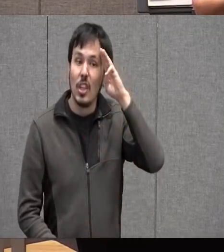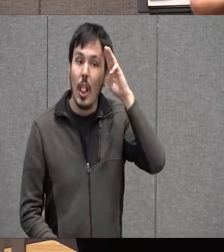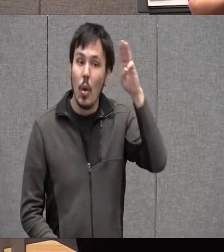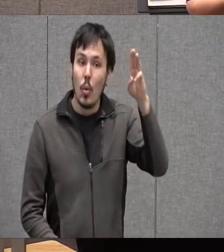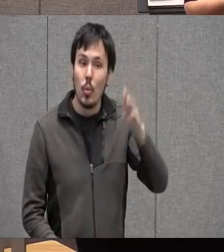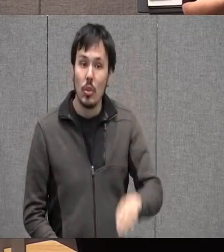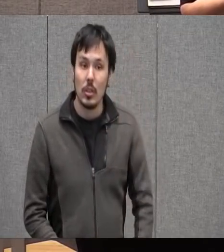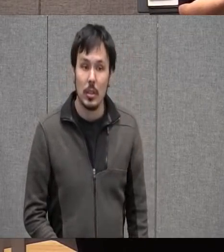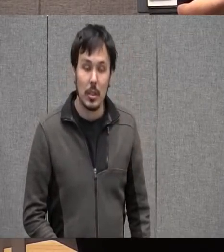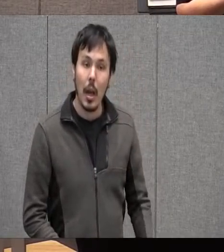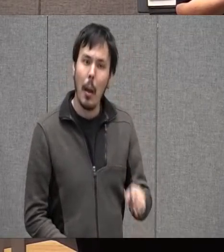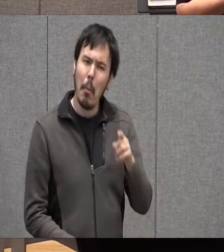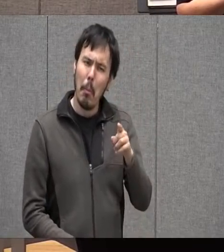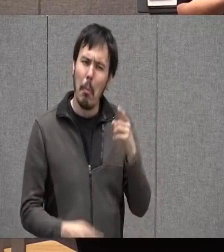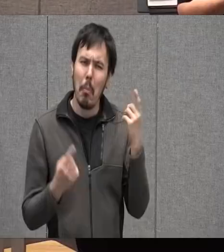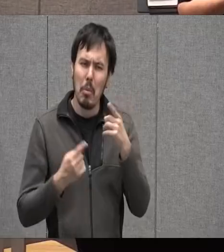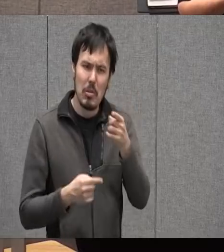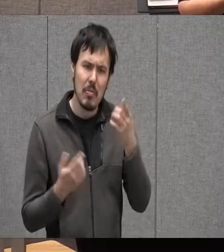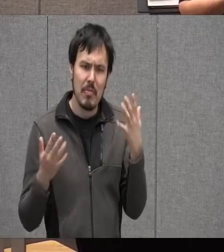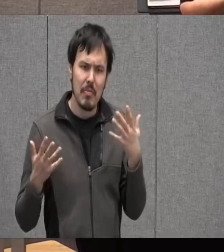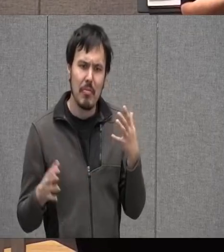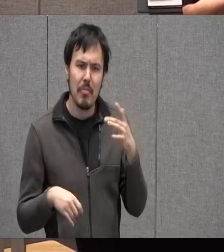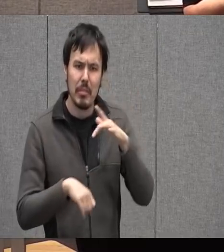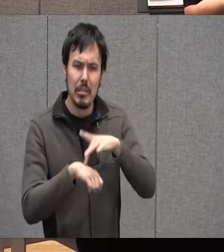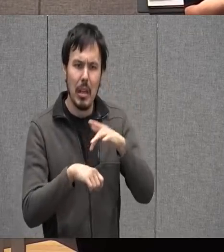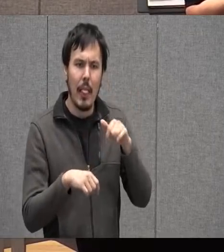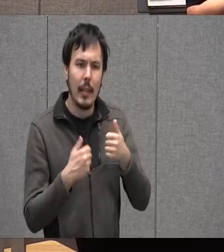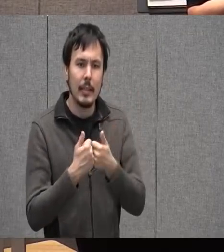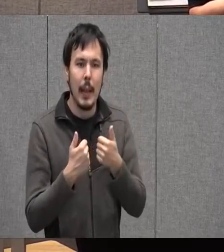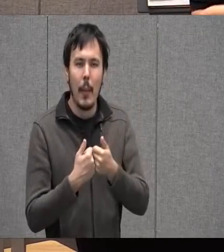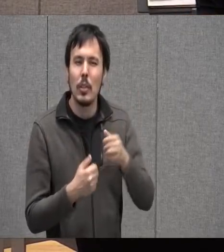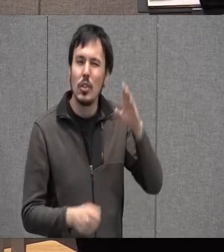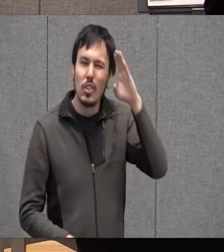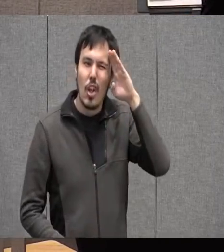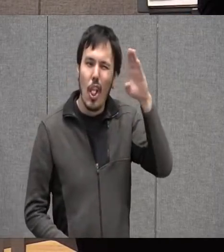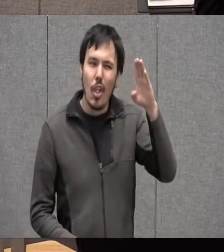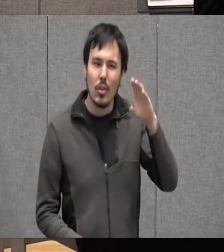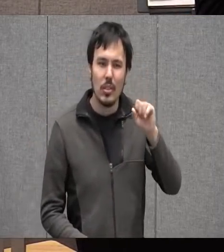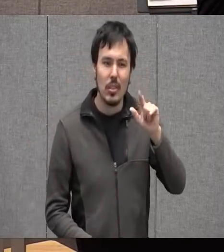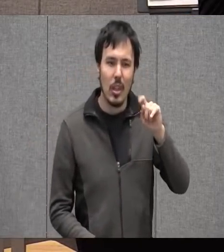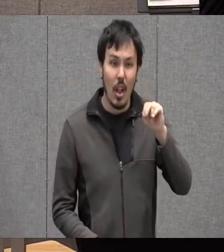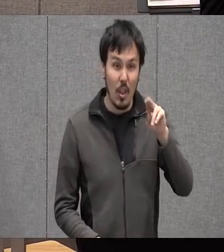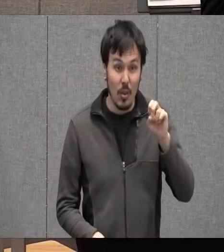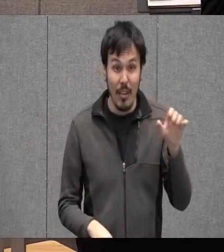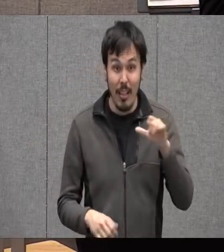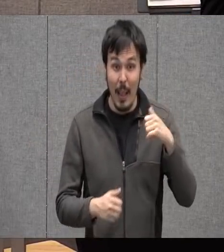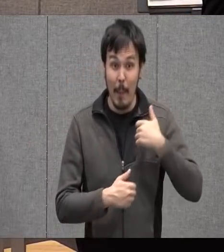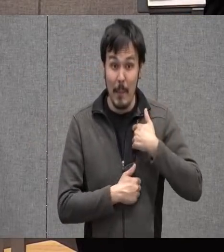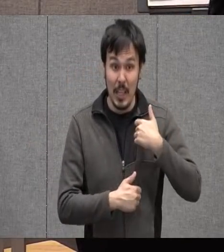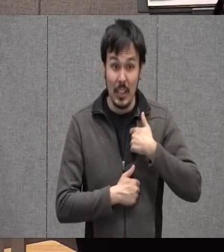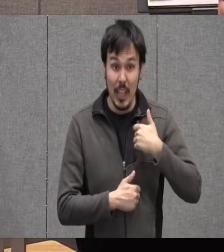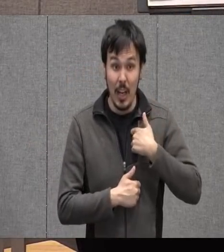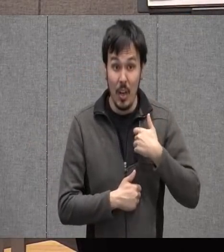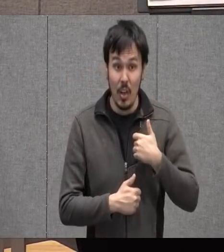I wonder if you've played that game before. Salute though, salute sounds like something you might do in the military, right? Salute, yes.